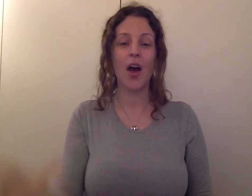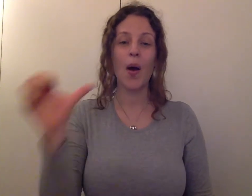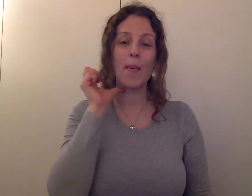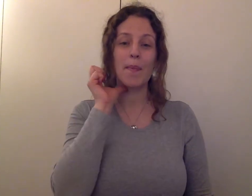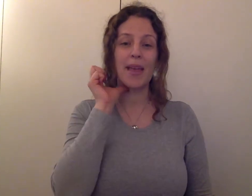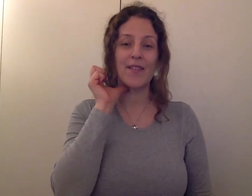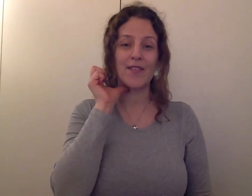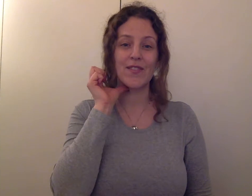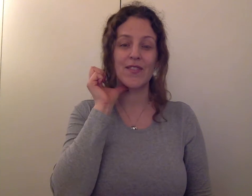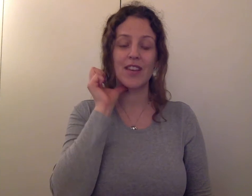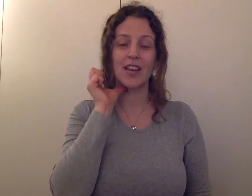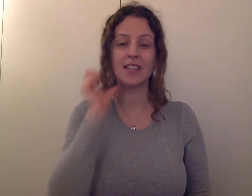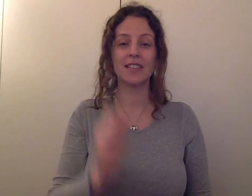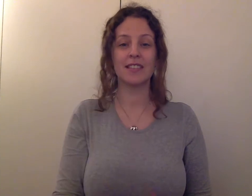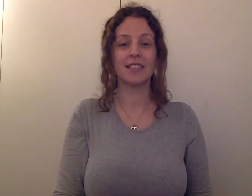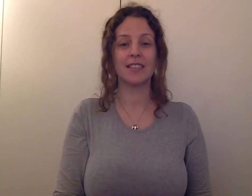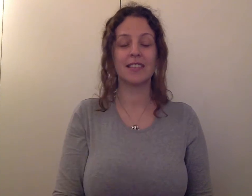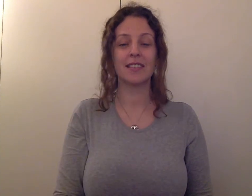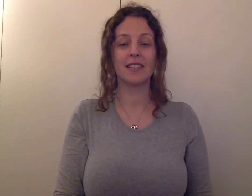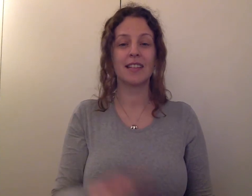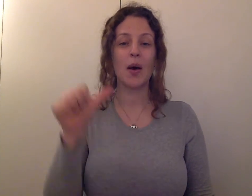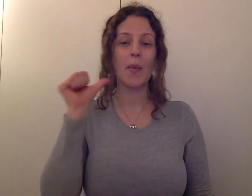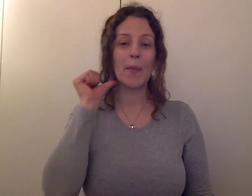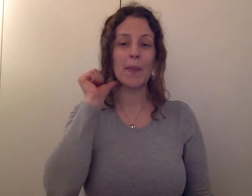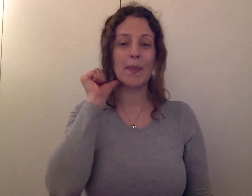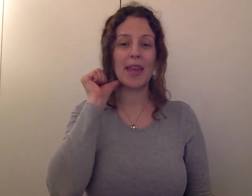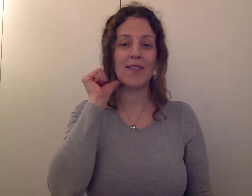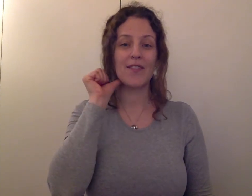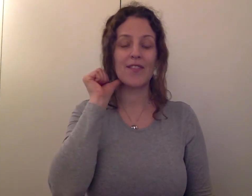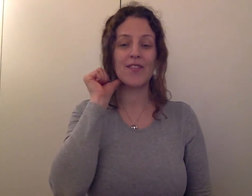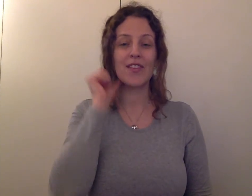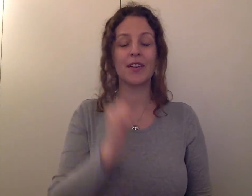BEEF